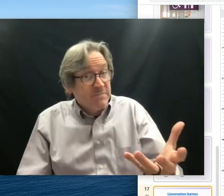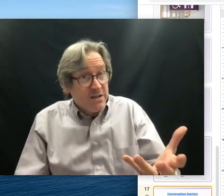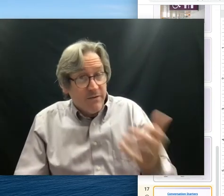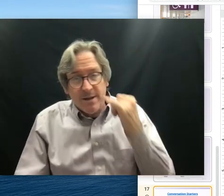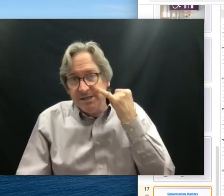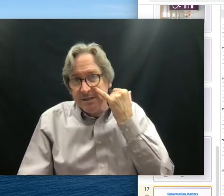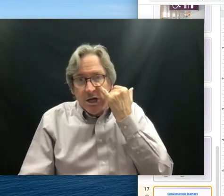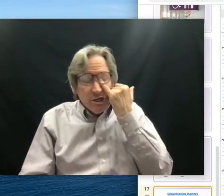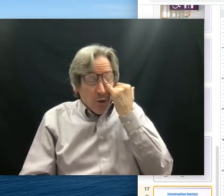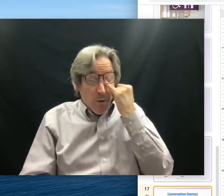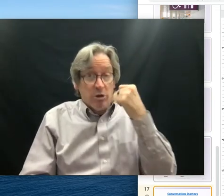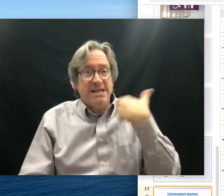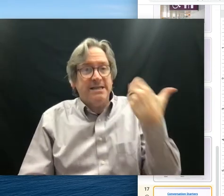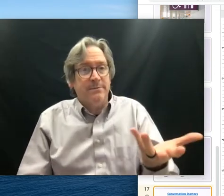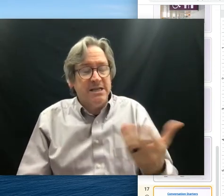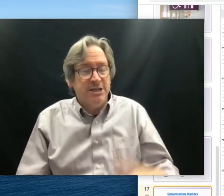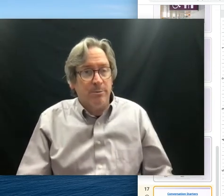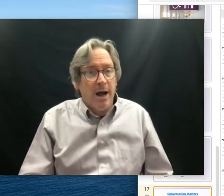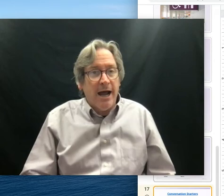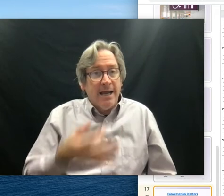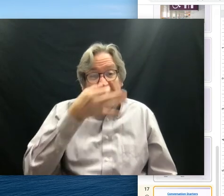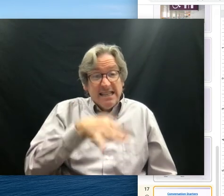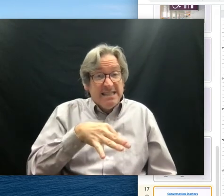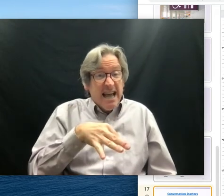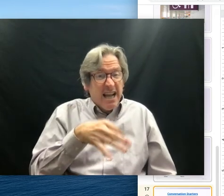if that makes sense so when we're seeing something's nearby it's that kind of